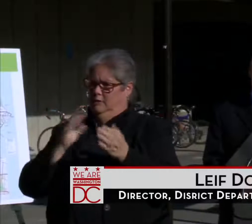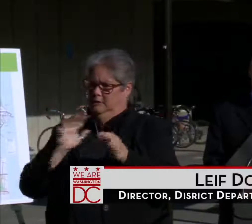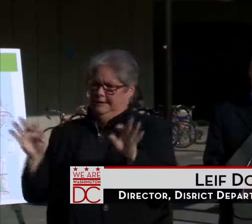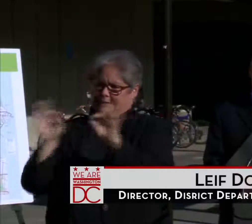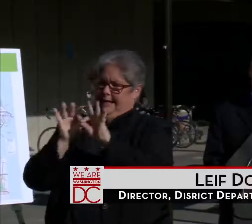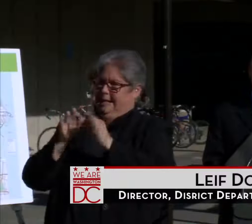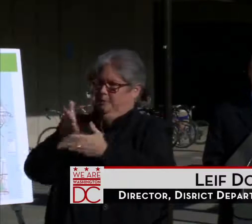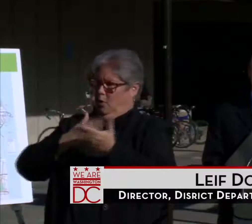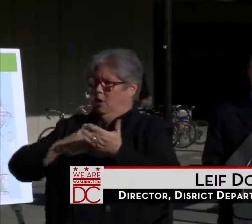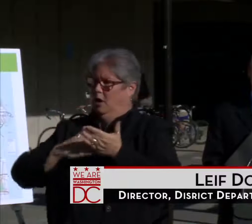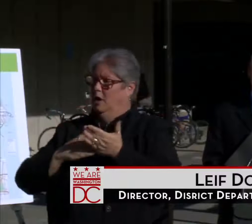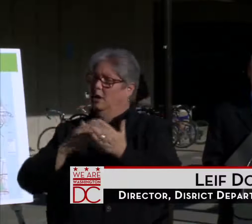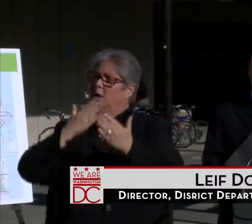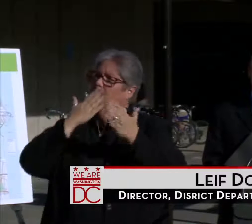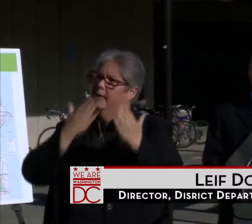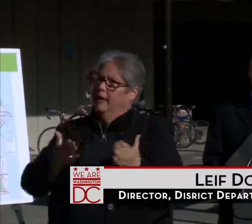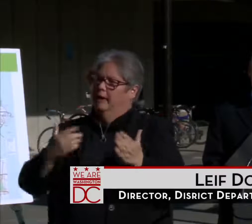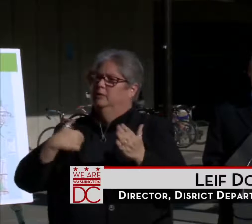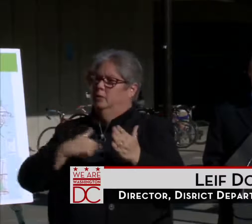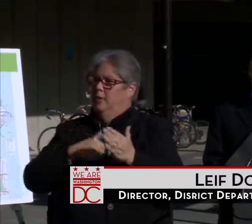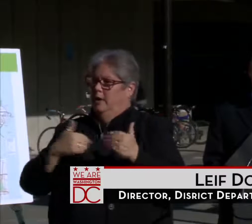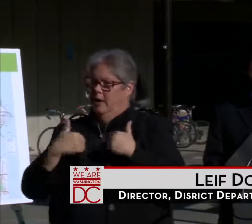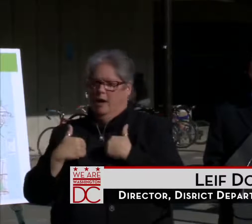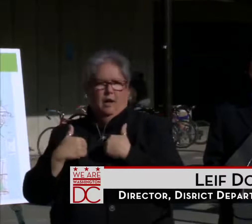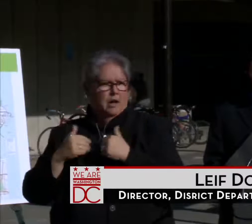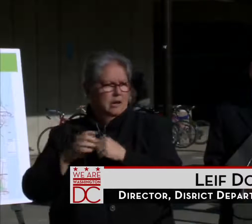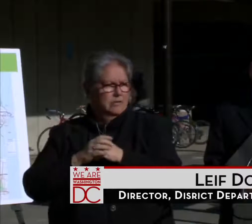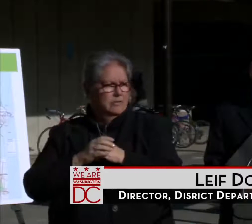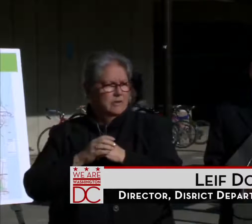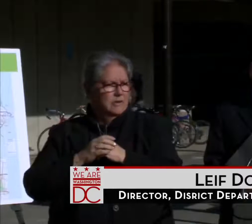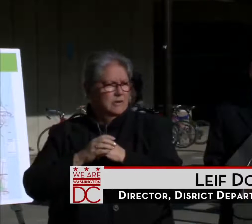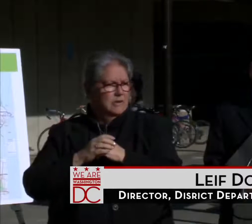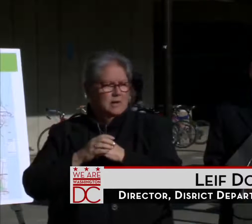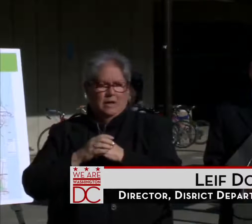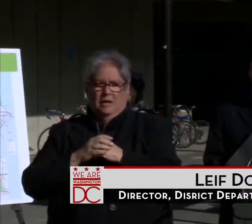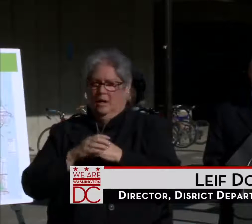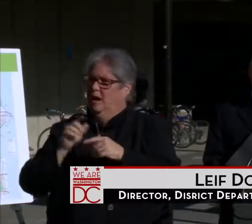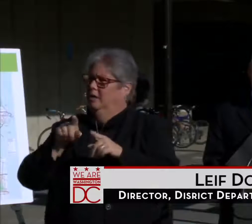OF THIS. THANKFULLY WE DO HAVE, YOU KNOW, ARTERIAL ROUTES THAT ARE VERY